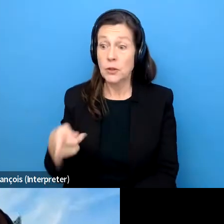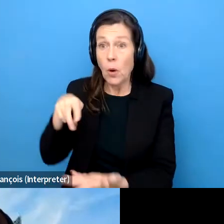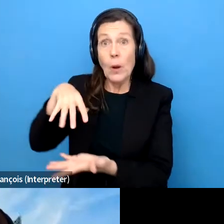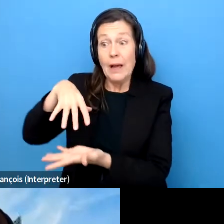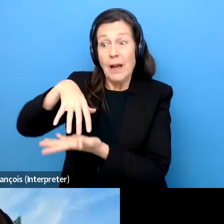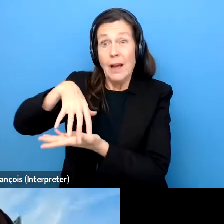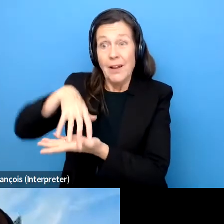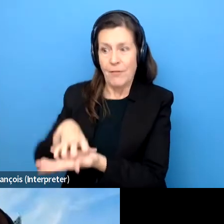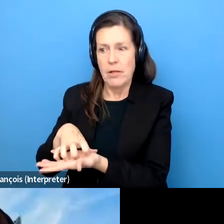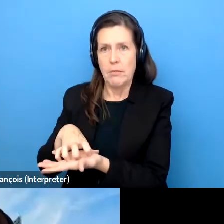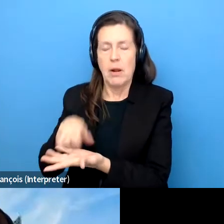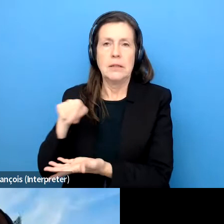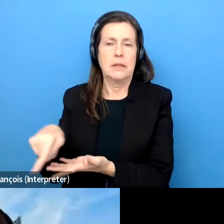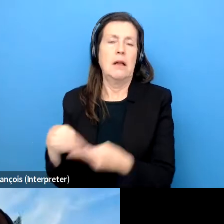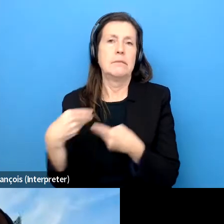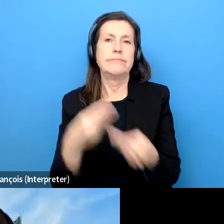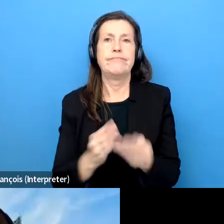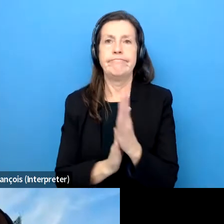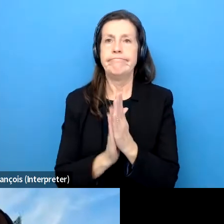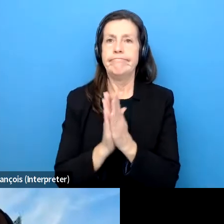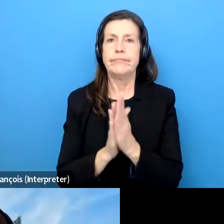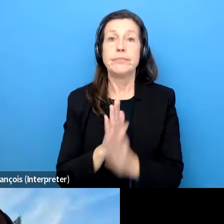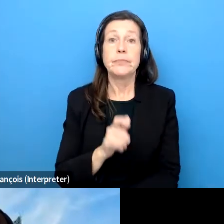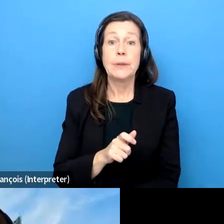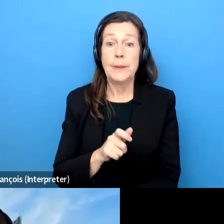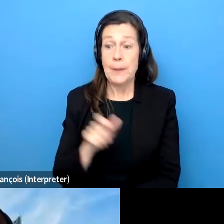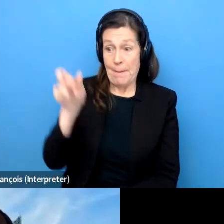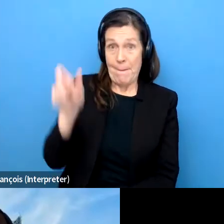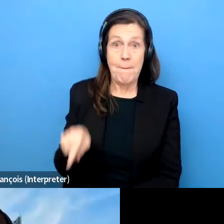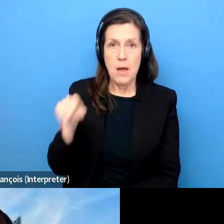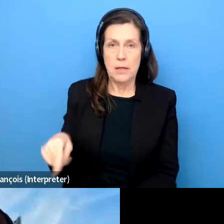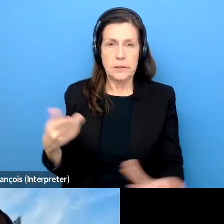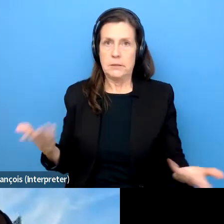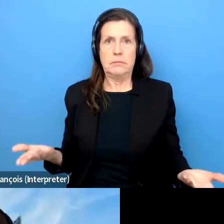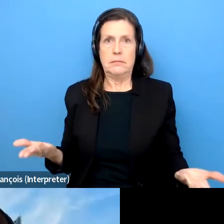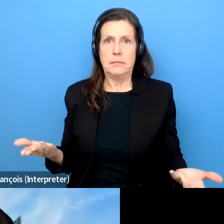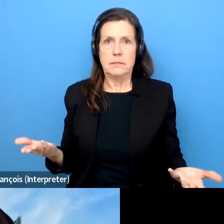as a situation in which a person has no real or acceptable alternative